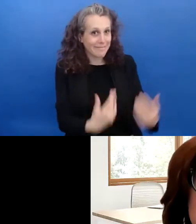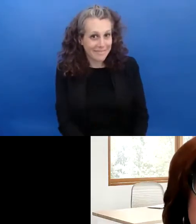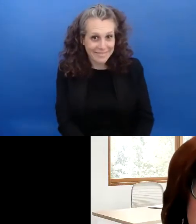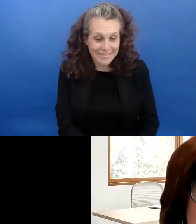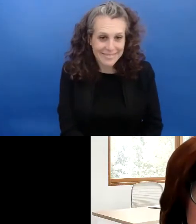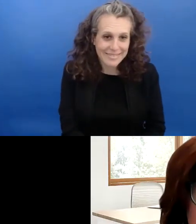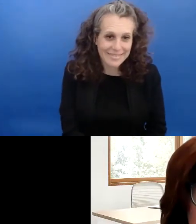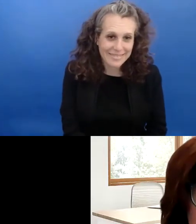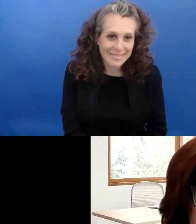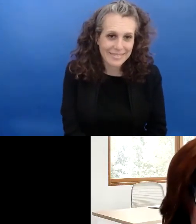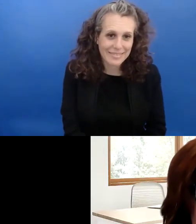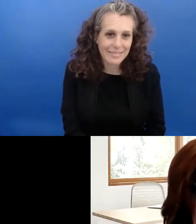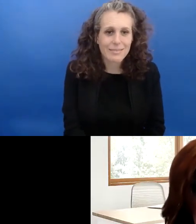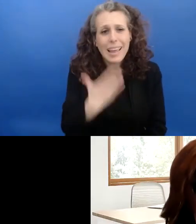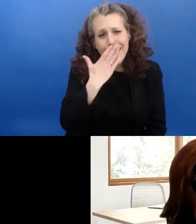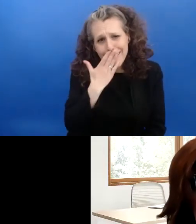thank you technology your patience so